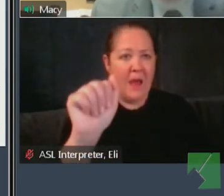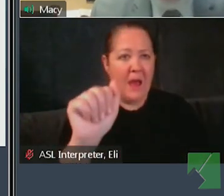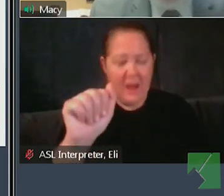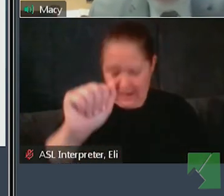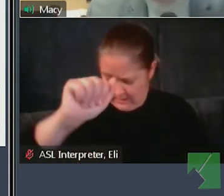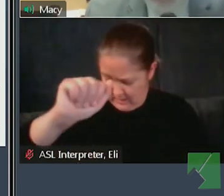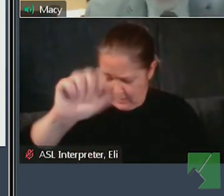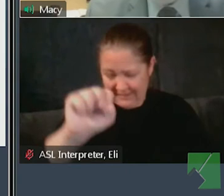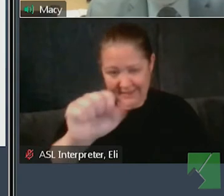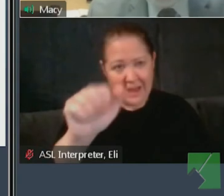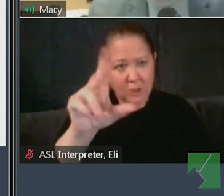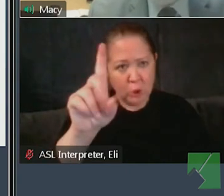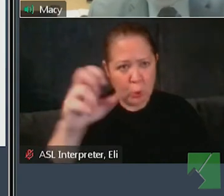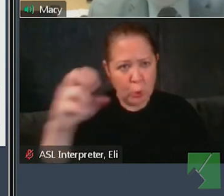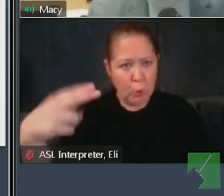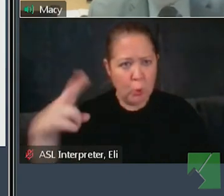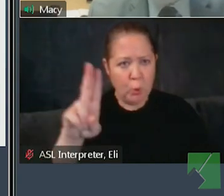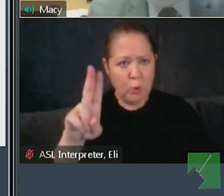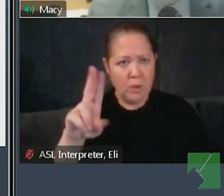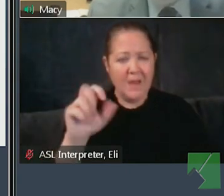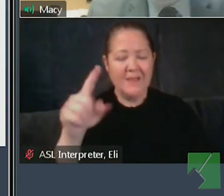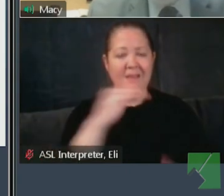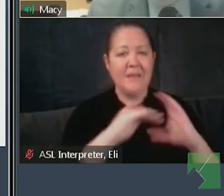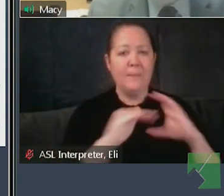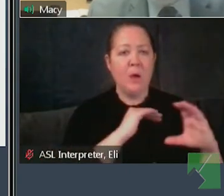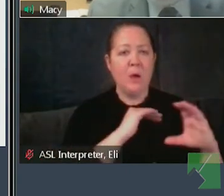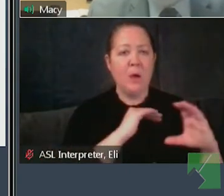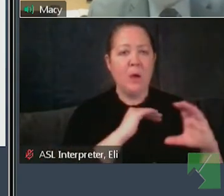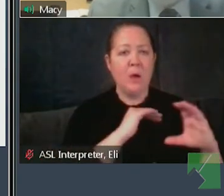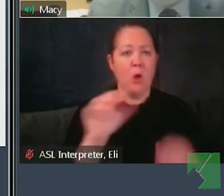And it says this, this is an email dated August 11, 2015,